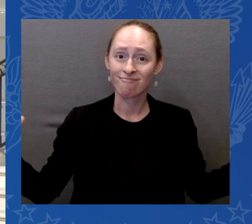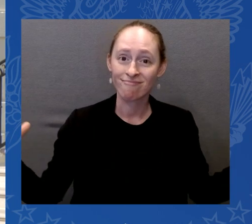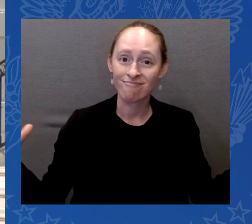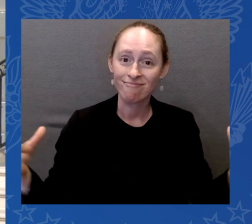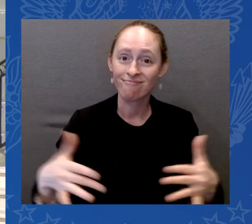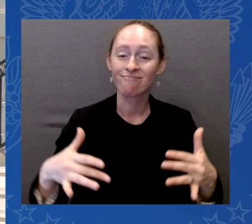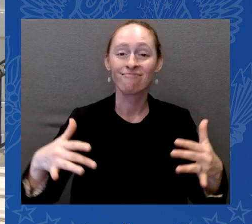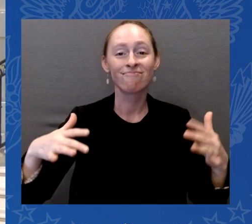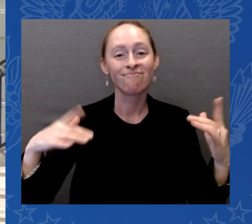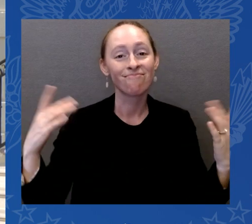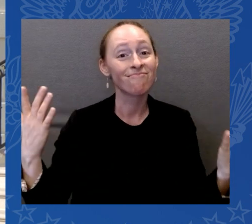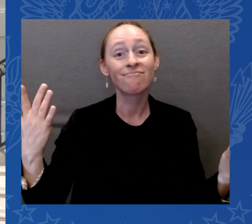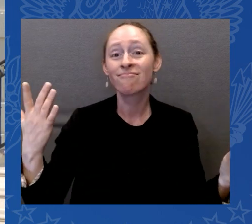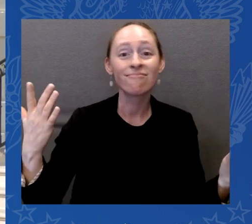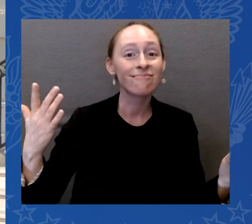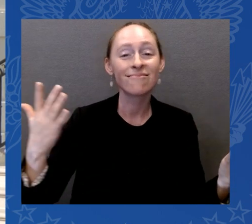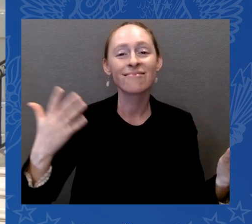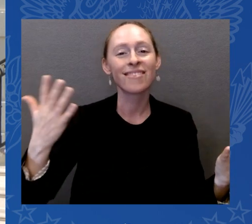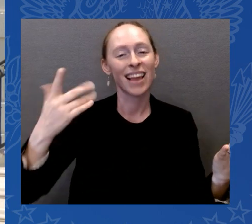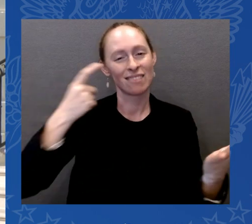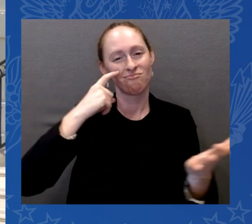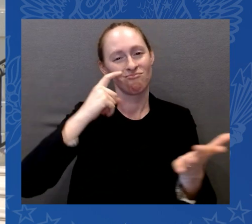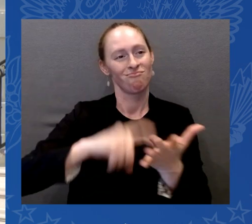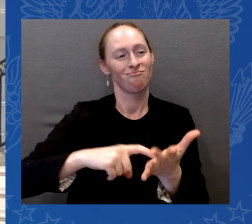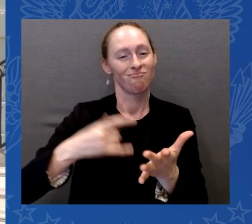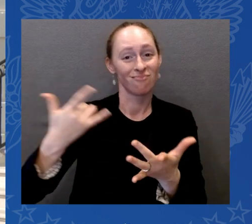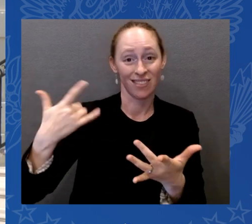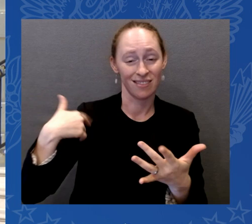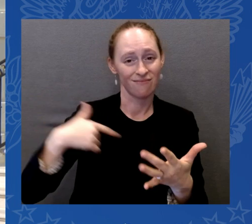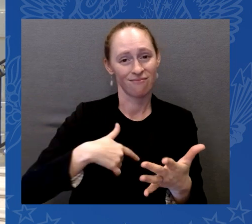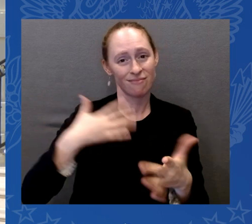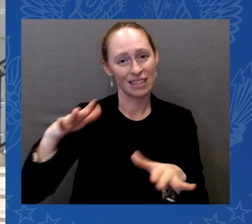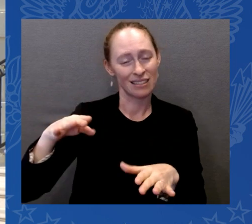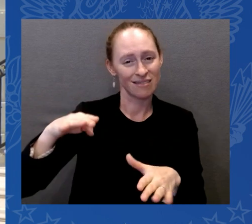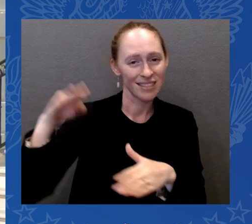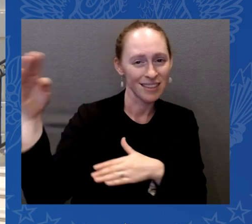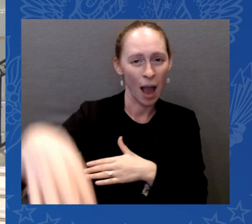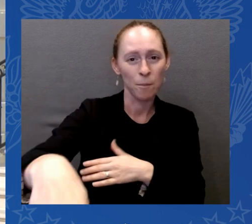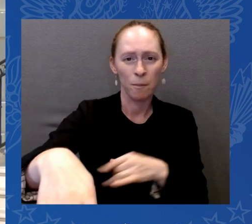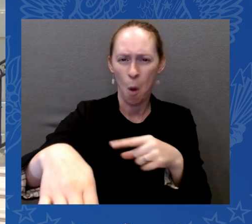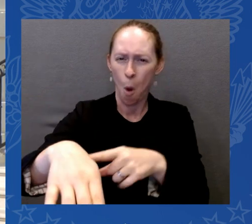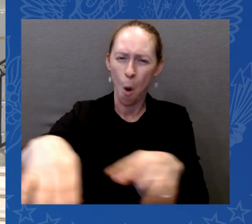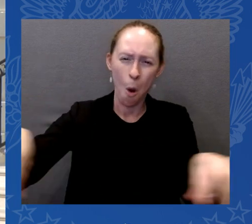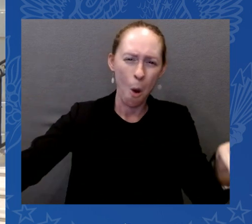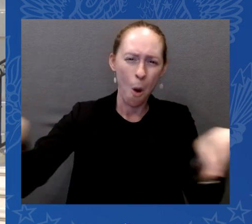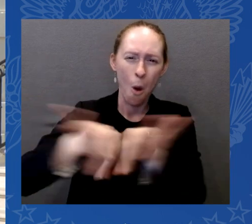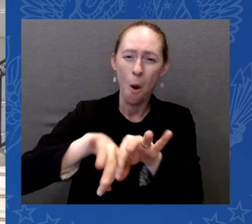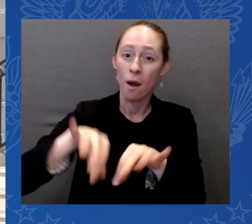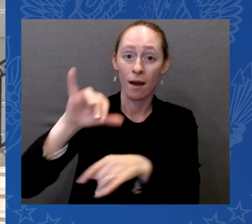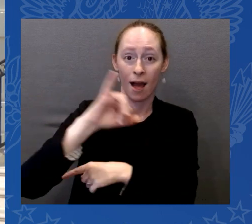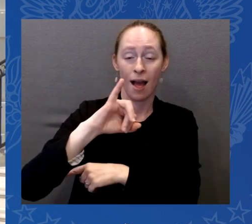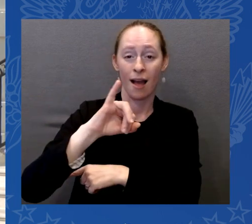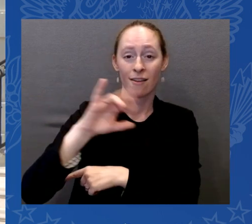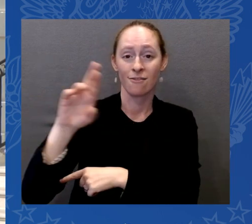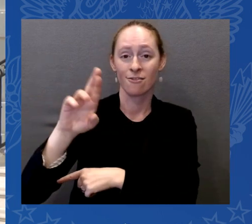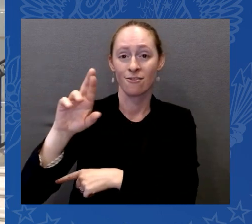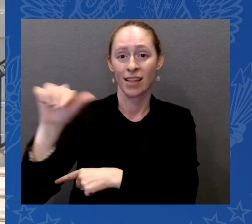The Inflation Reduction Act will help millions of Americans build a better future for themselves